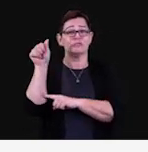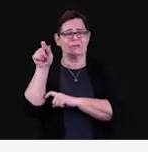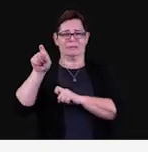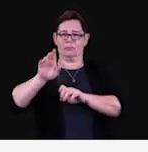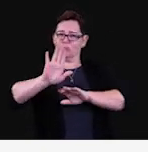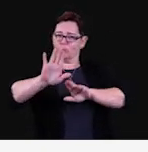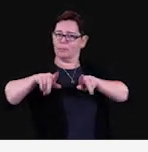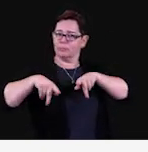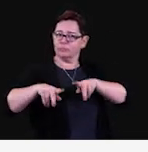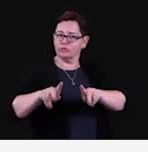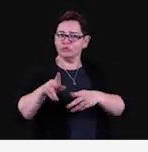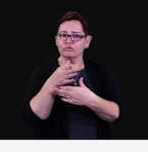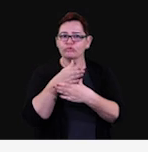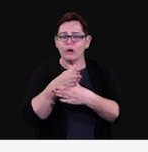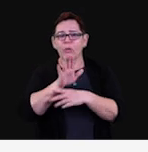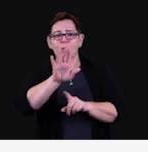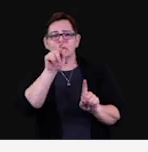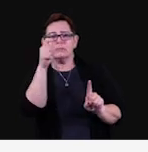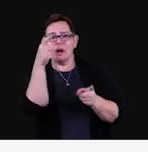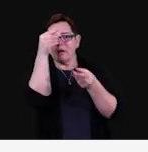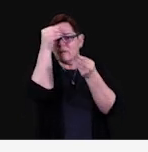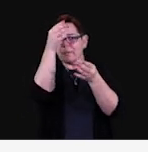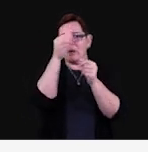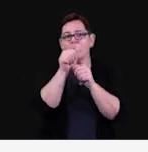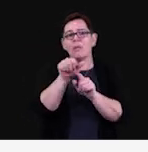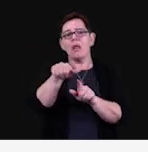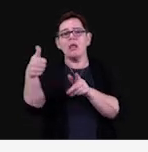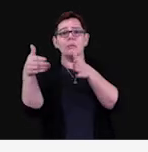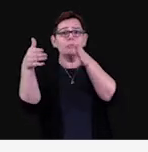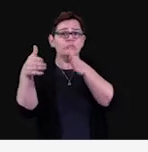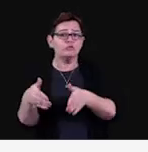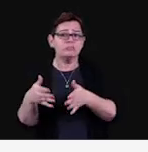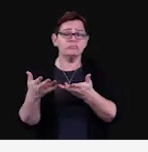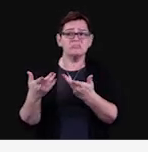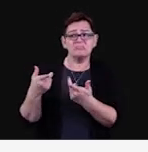another person, such as a family member, a friend or an accountant.